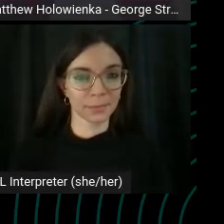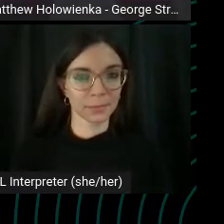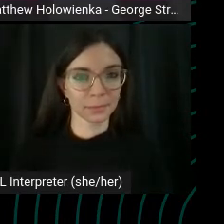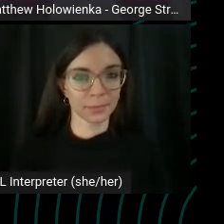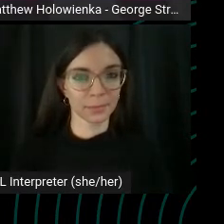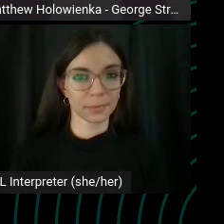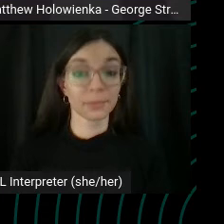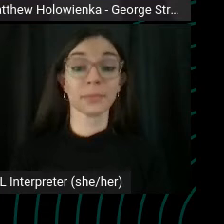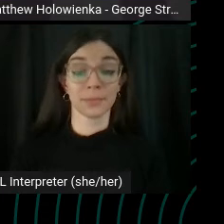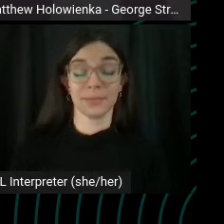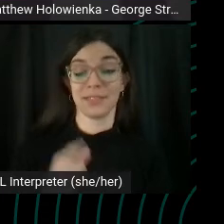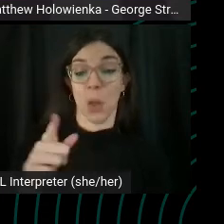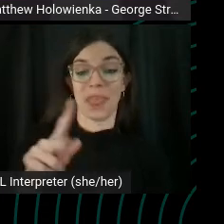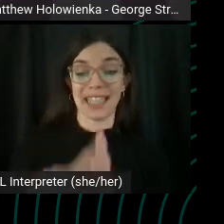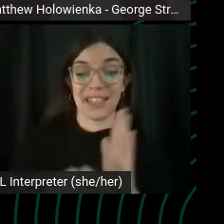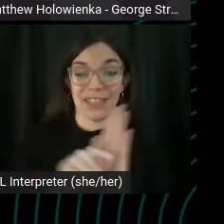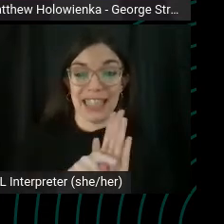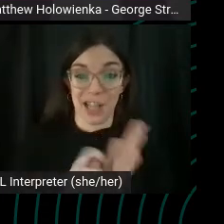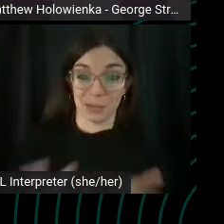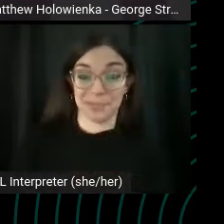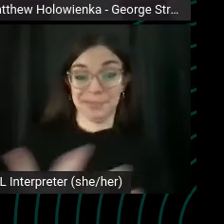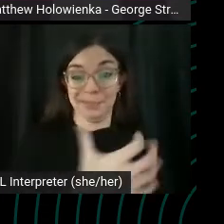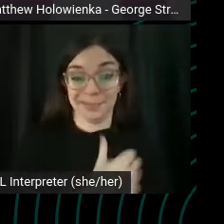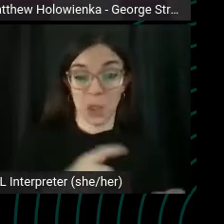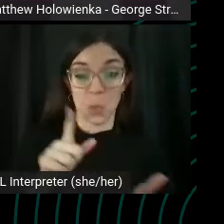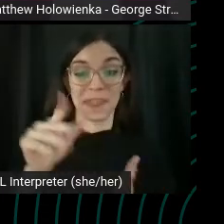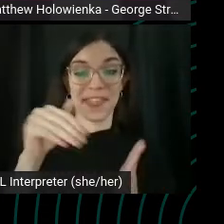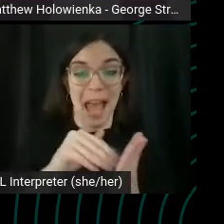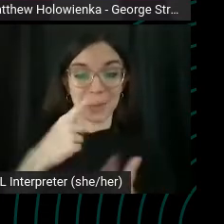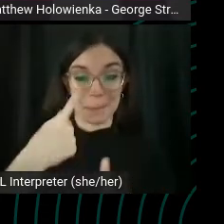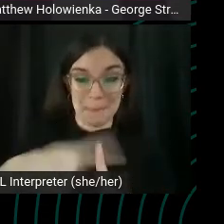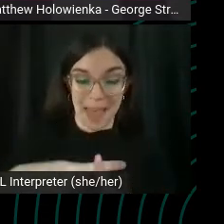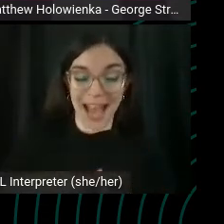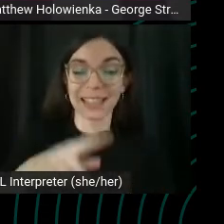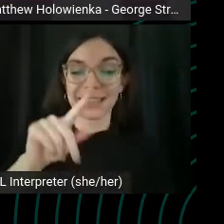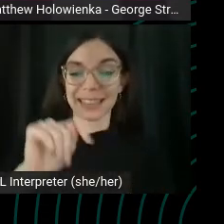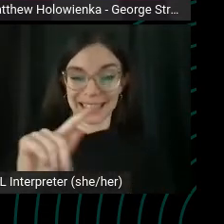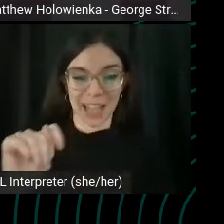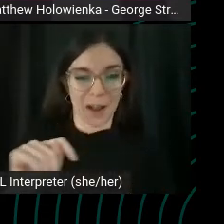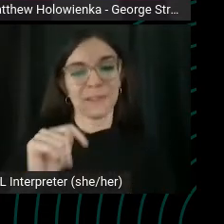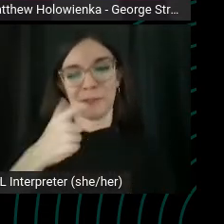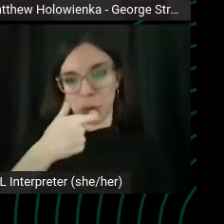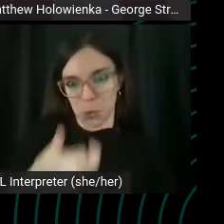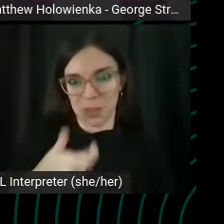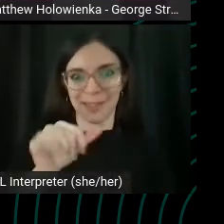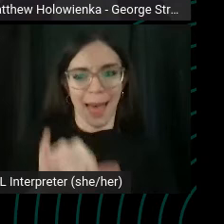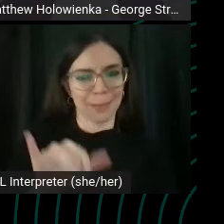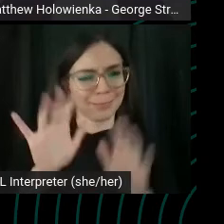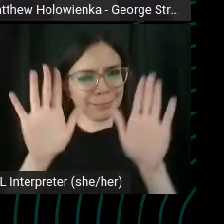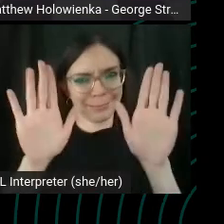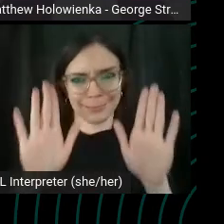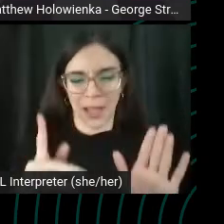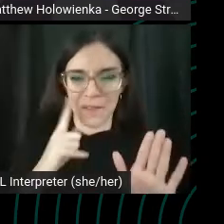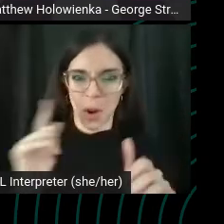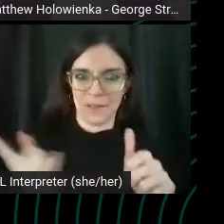So this video drew a 1000 plus TikTok views, which was pretty stellar for us for our first foray into this new social media platform,